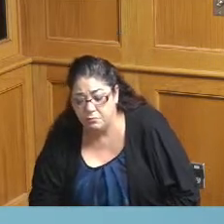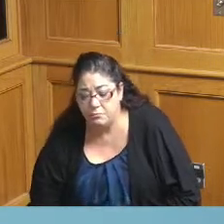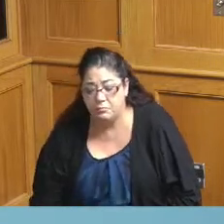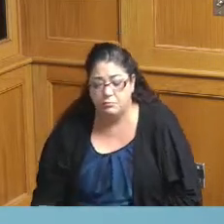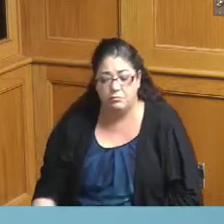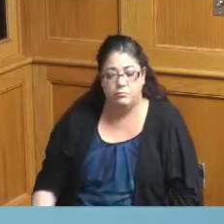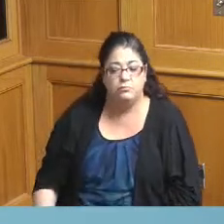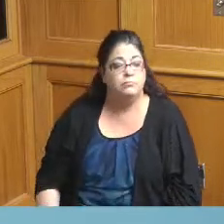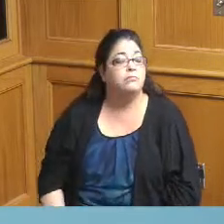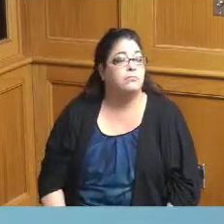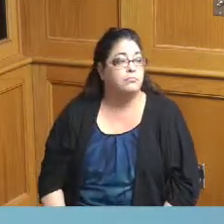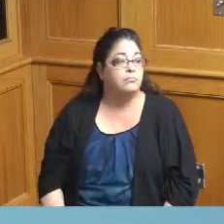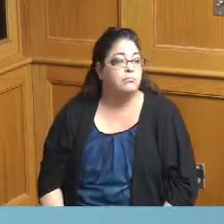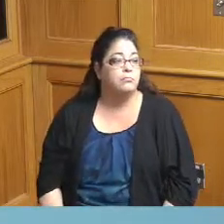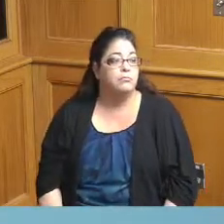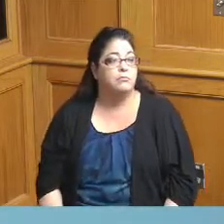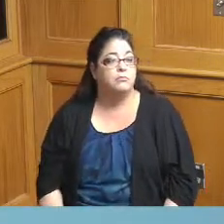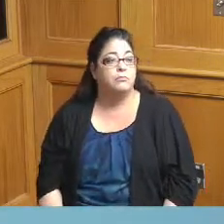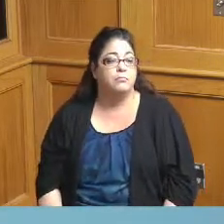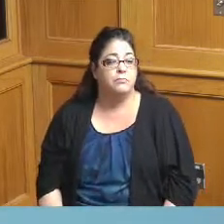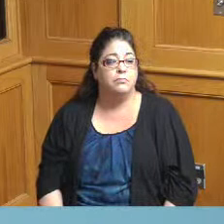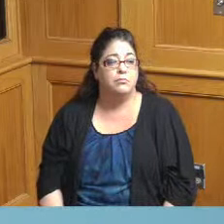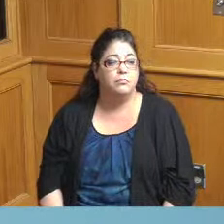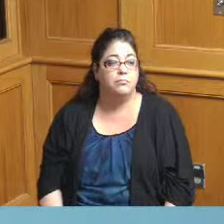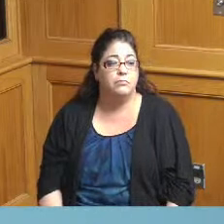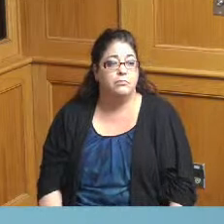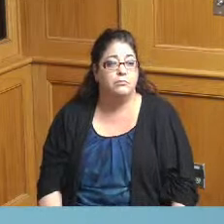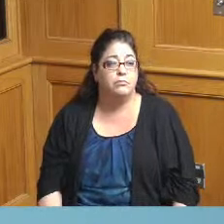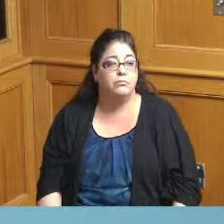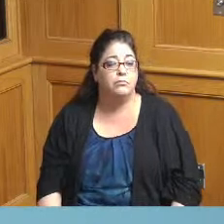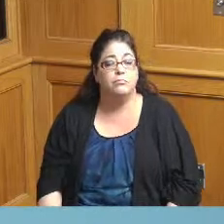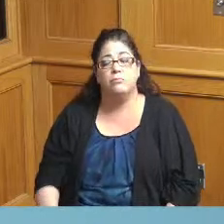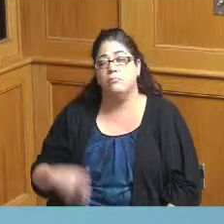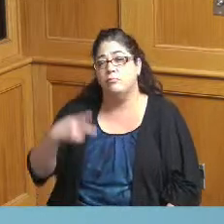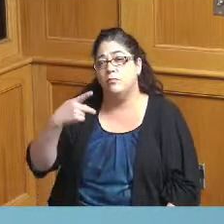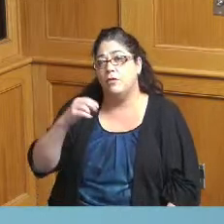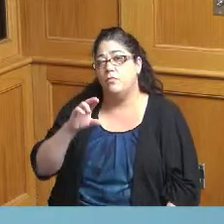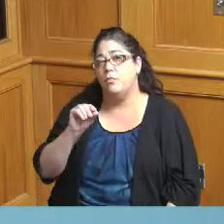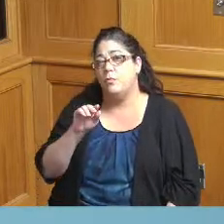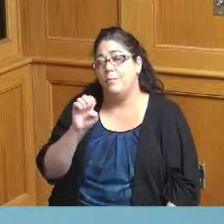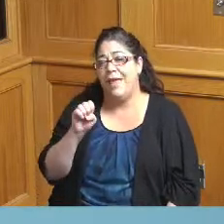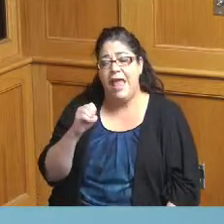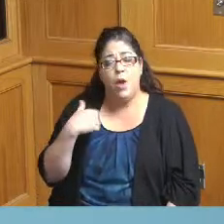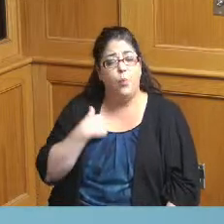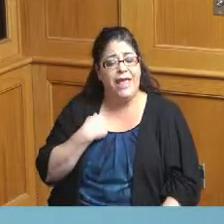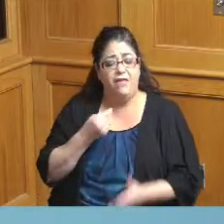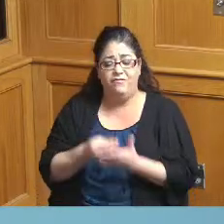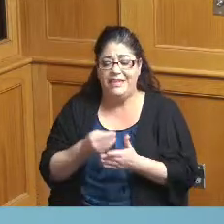just a couple things quickly to note the Probate Court is fiscally conservative there's no doubt